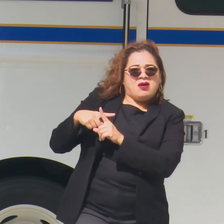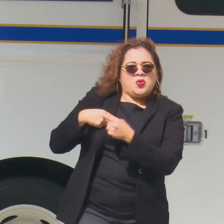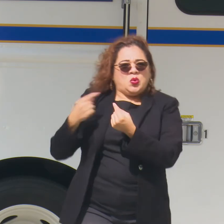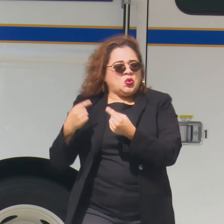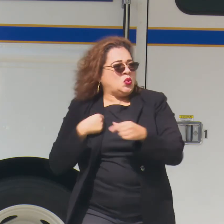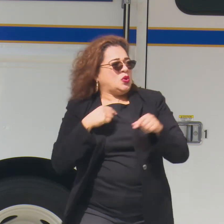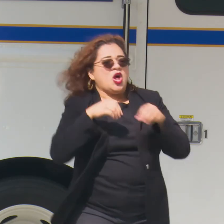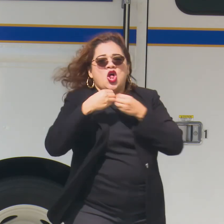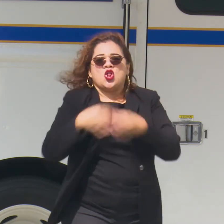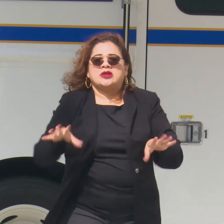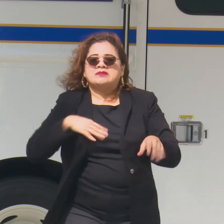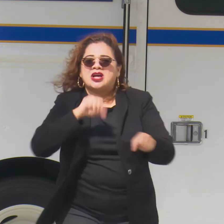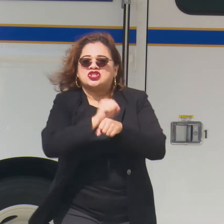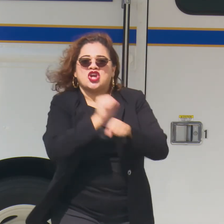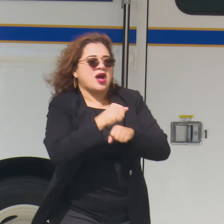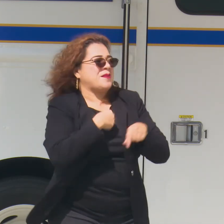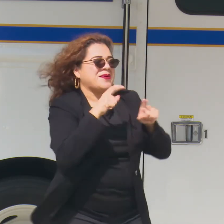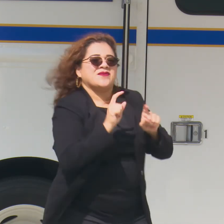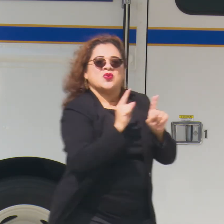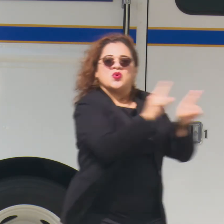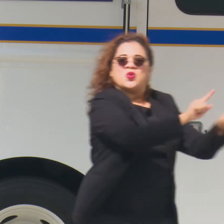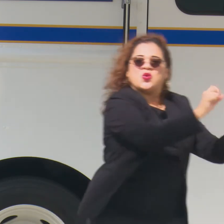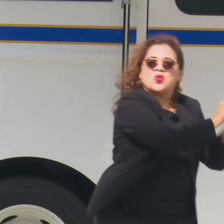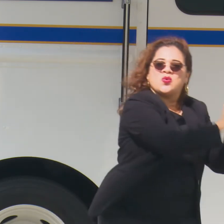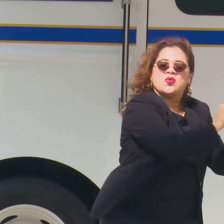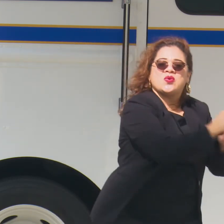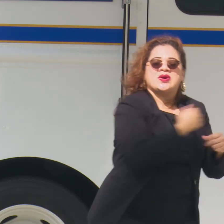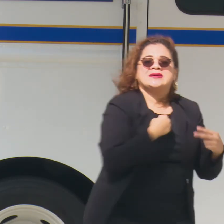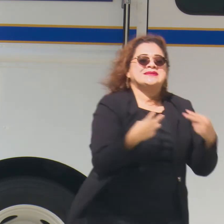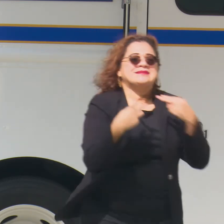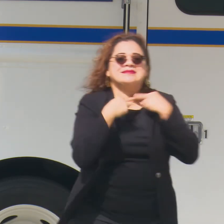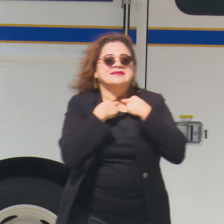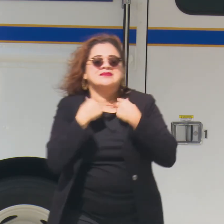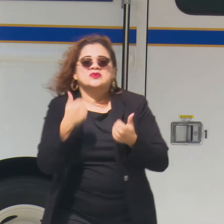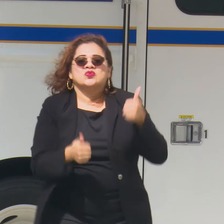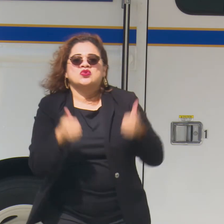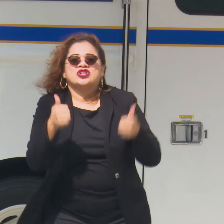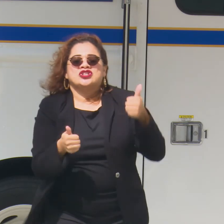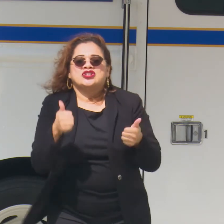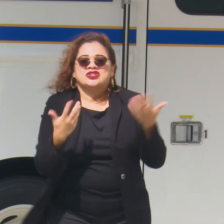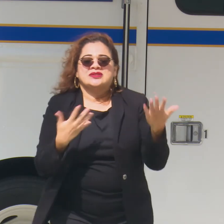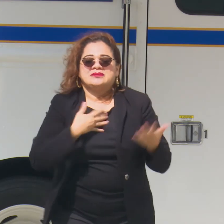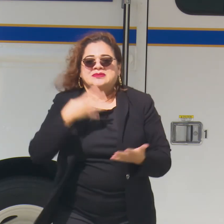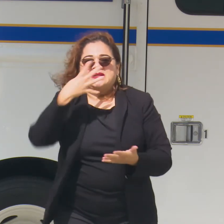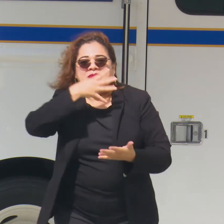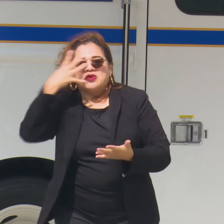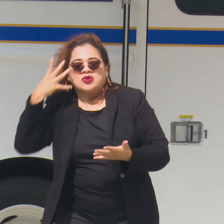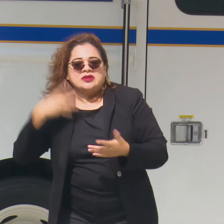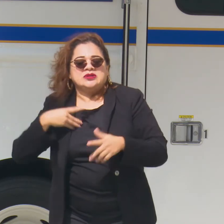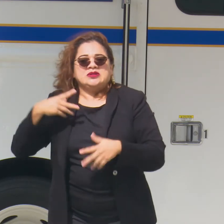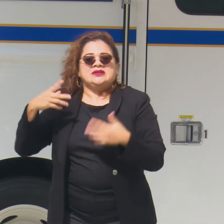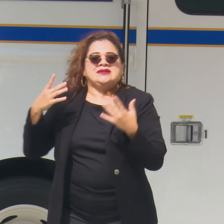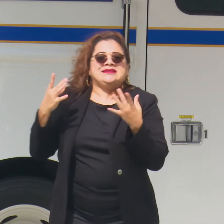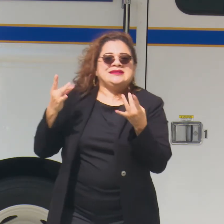because of all the other disparities like economic, immigration status. So that's, that's a big issue and so